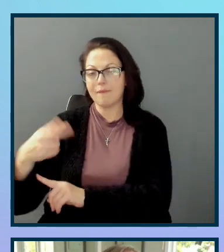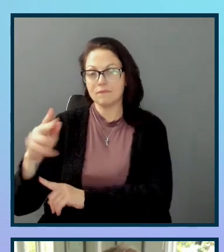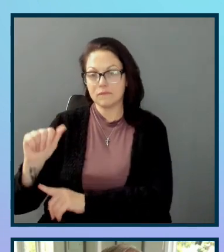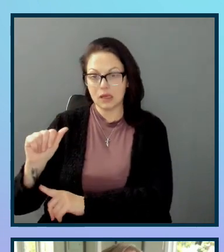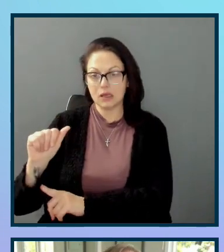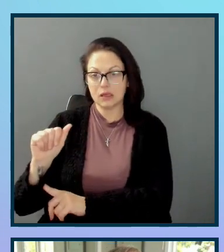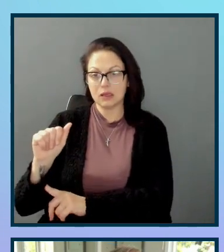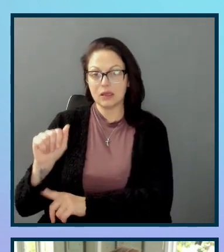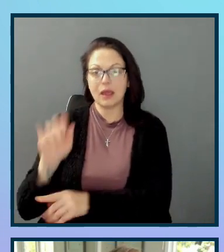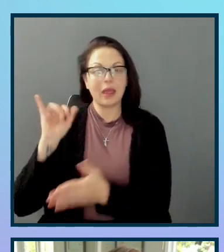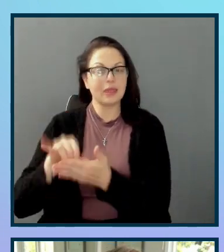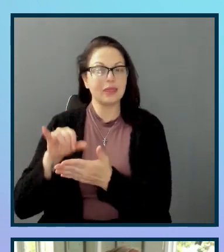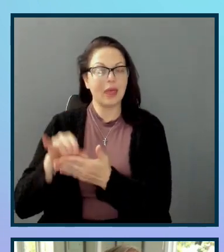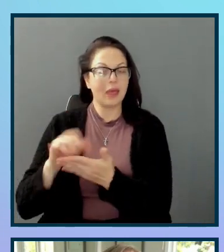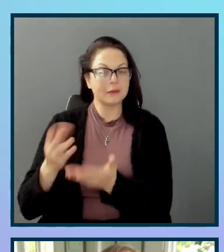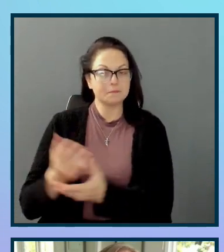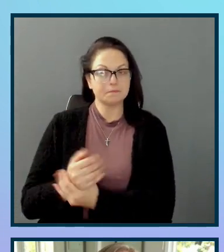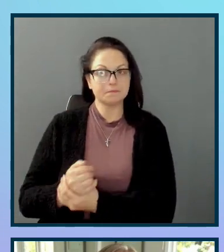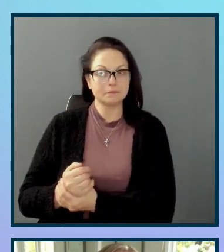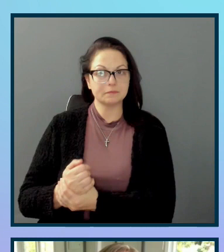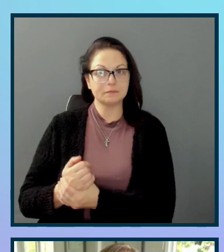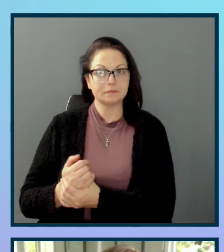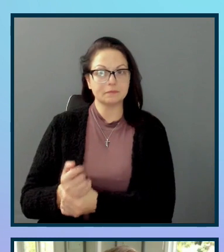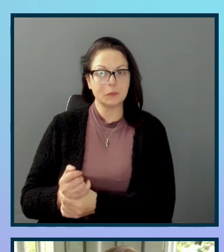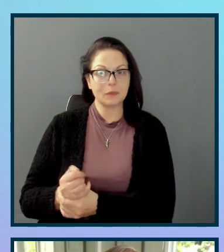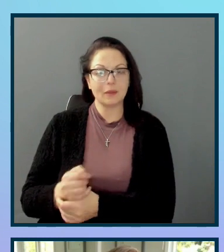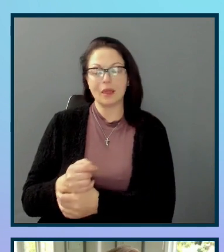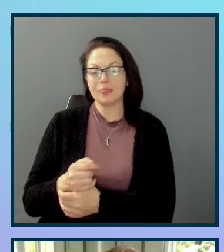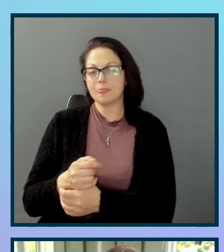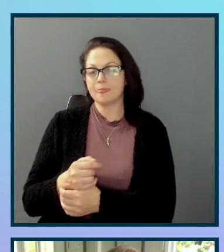And it happens to be that the very thing that is the key